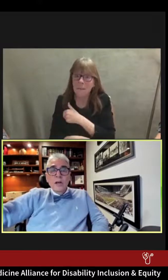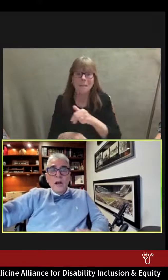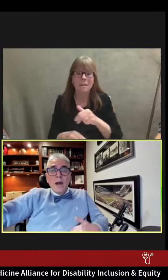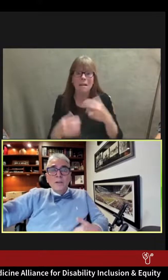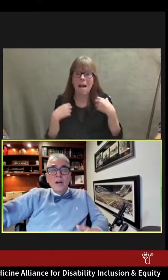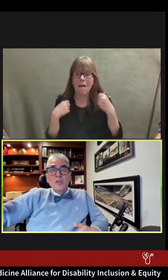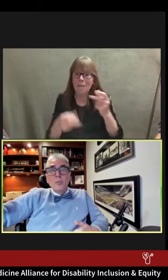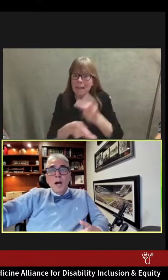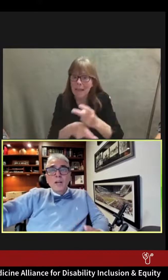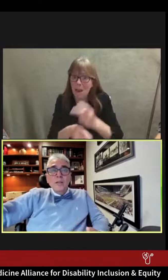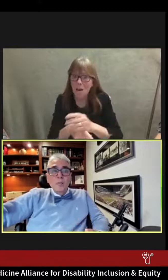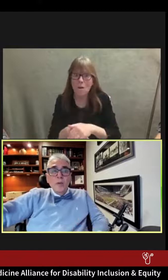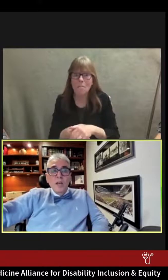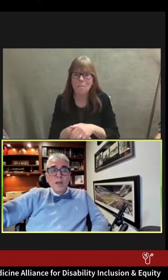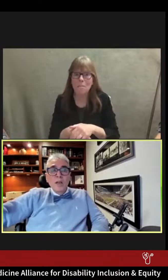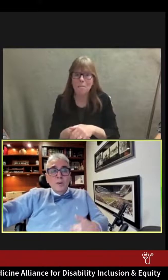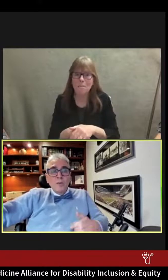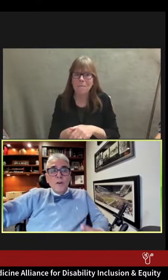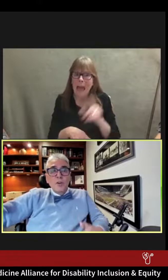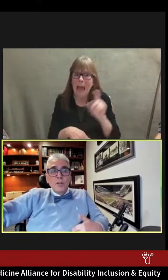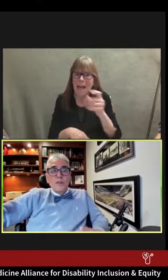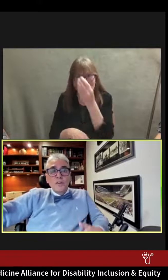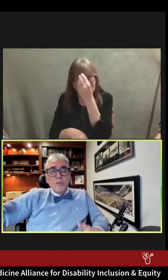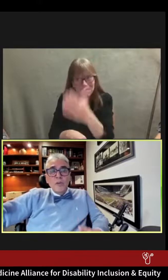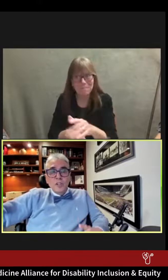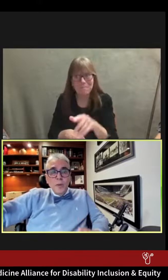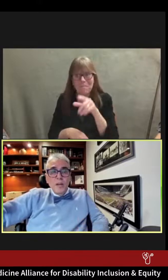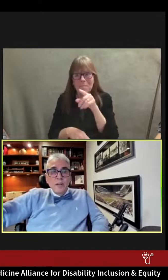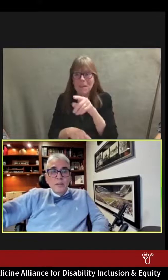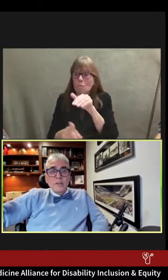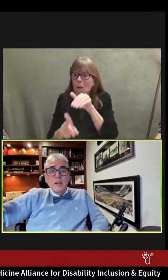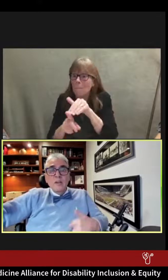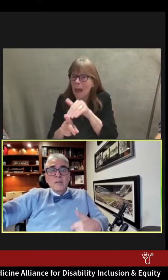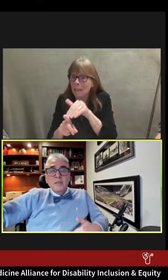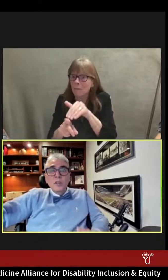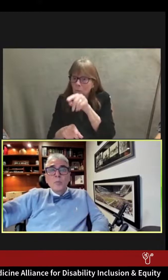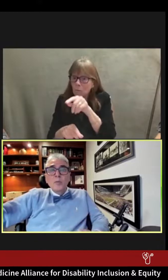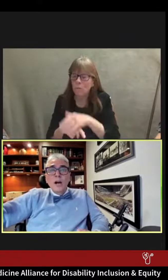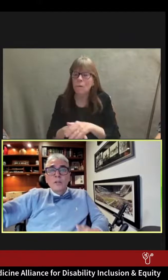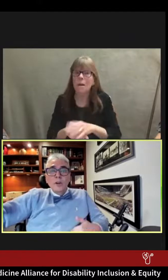Guidelines reminding them that their federal non-discrimination mandates still applied during